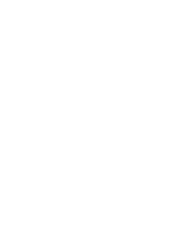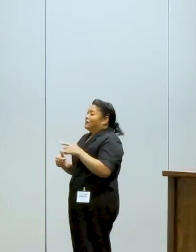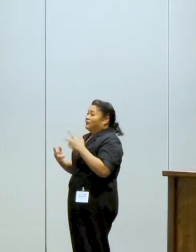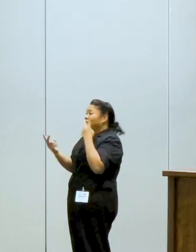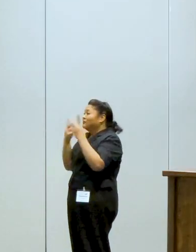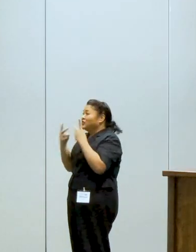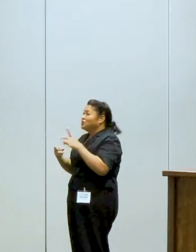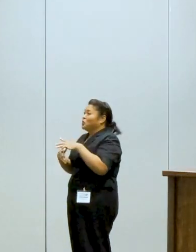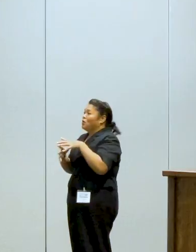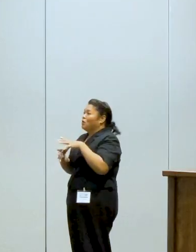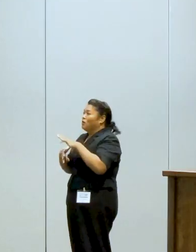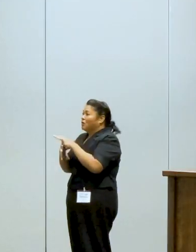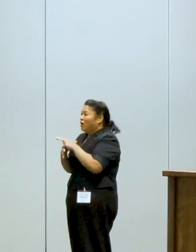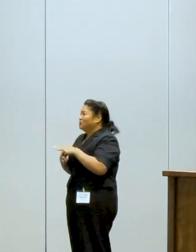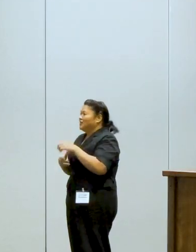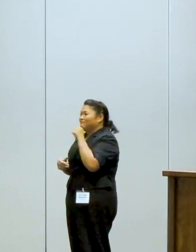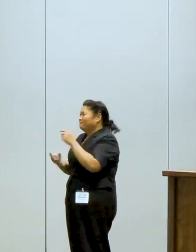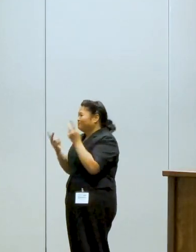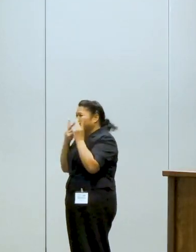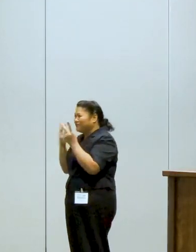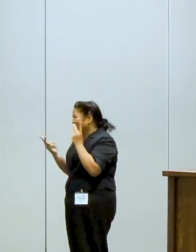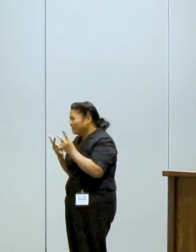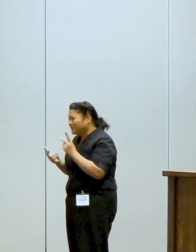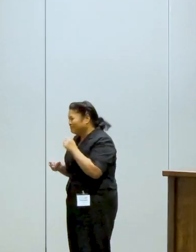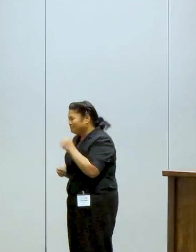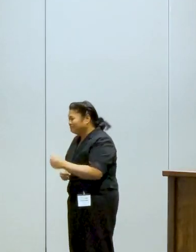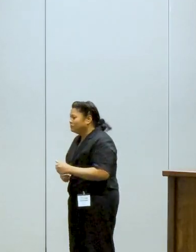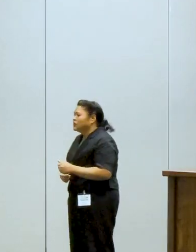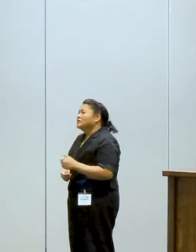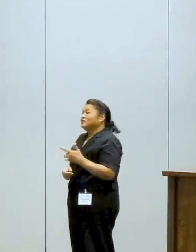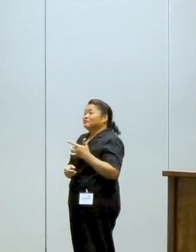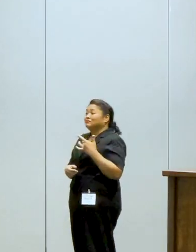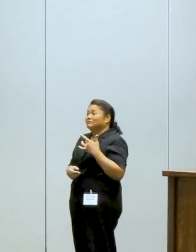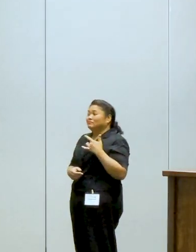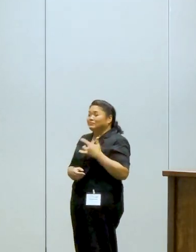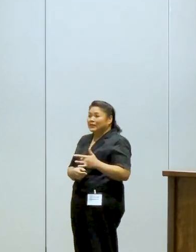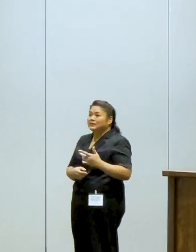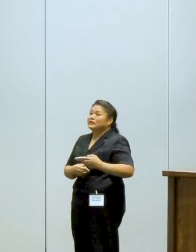So digital learning is often highly visual, infographics,